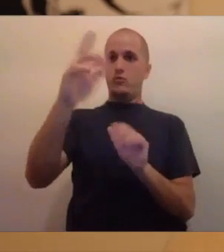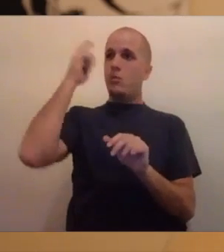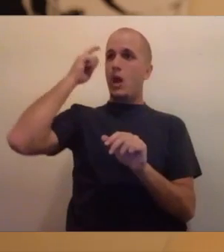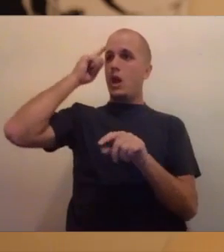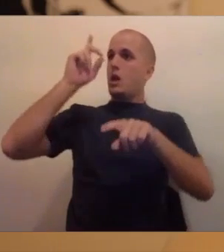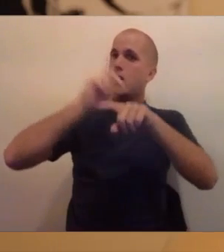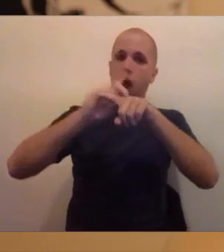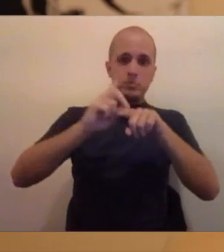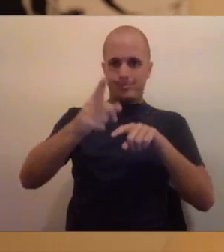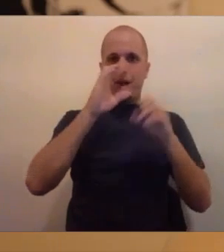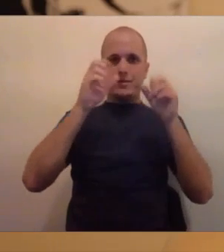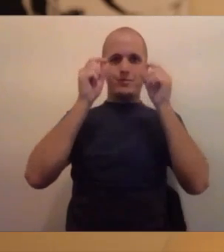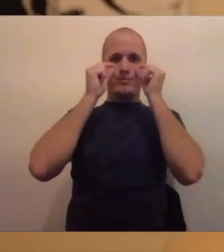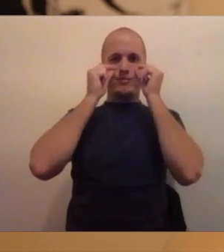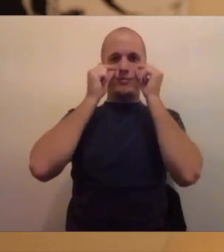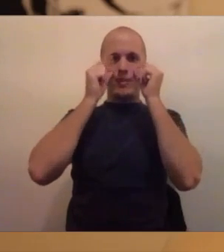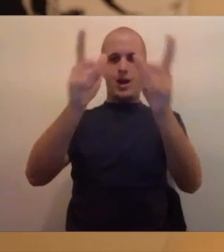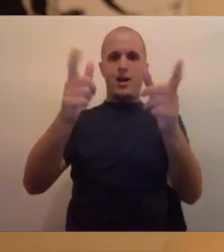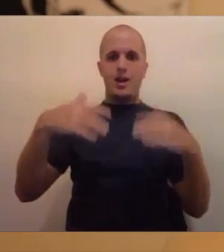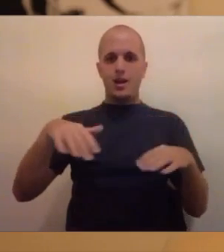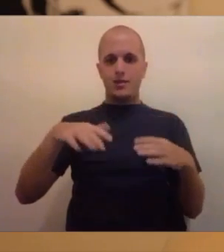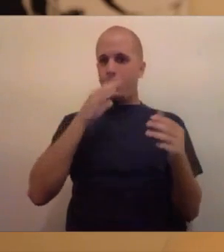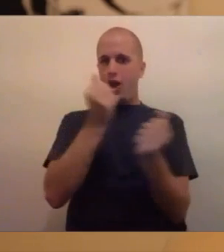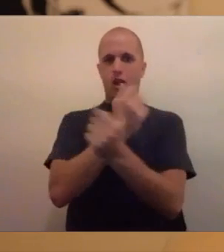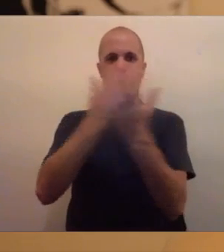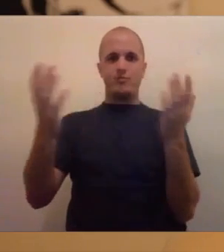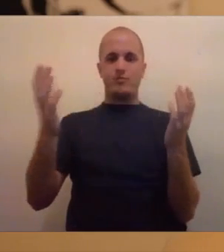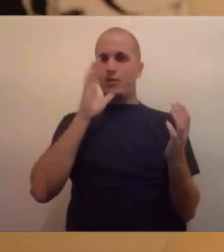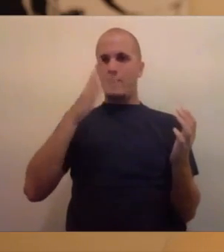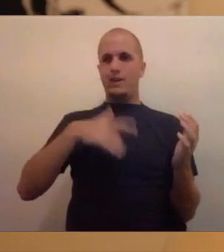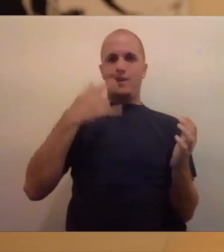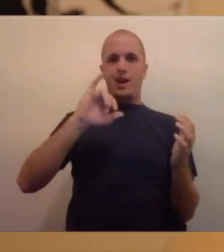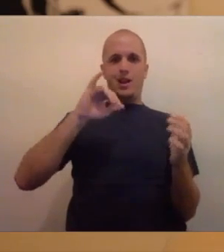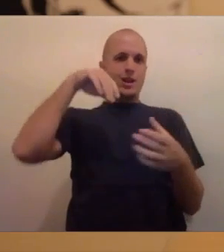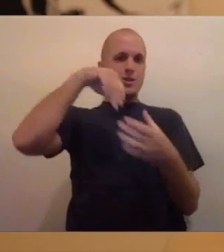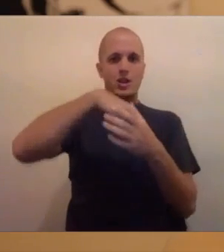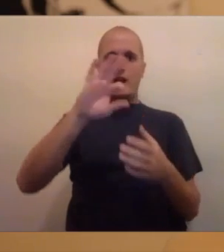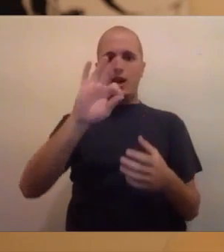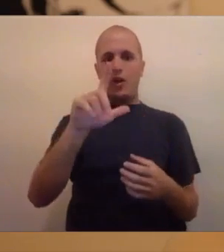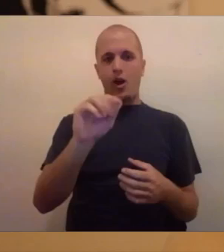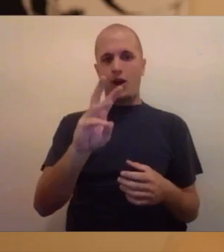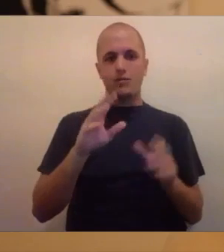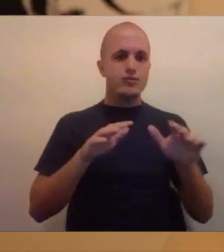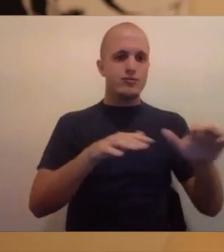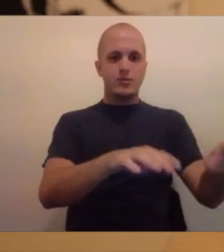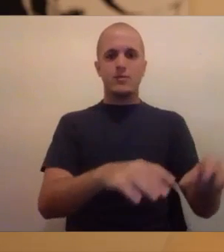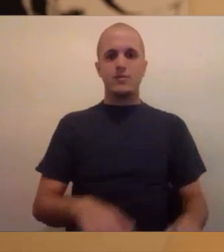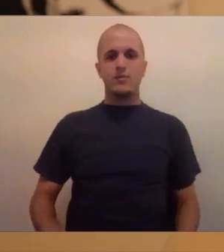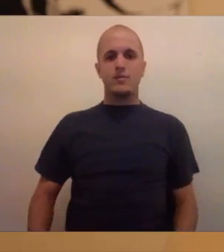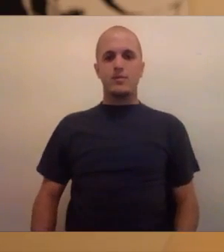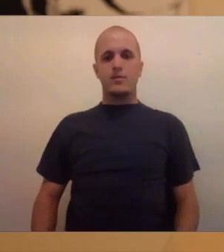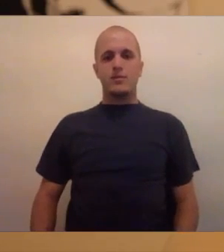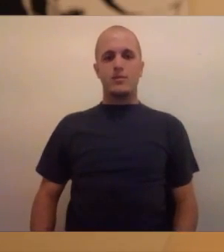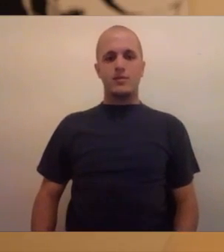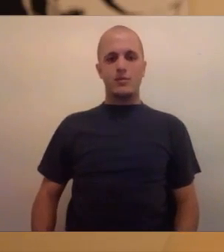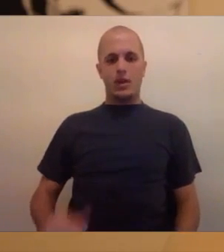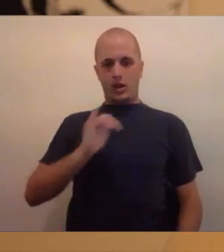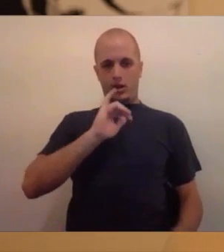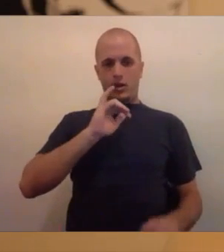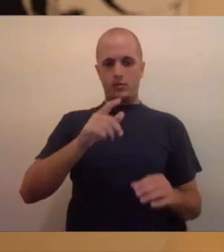Once your mind is disciplined, you will be surprised. Everything seems like it begins to flow